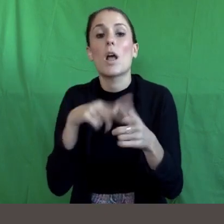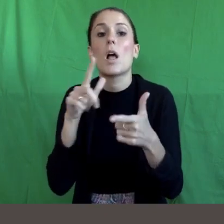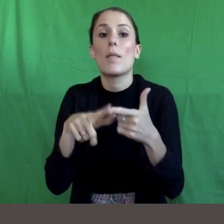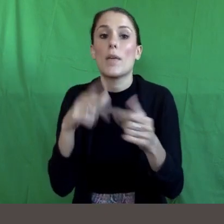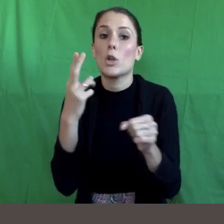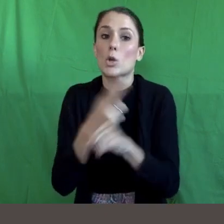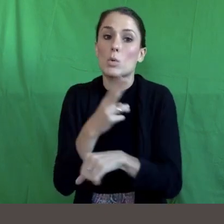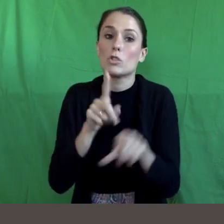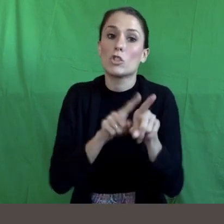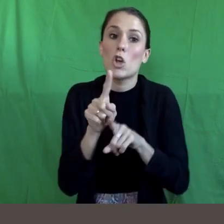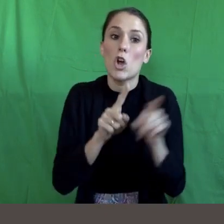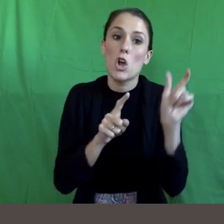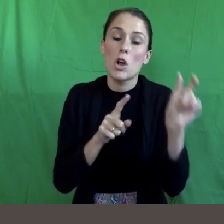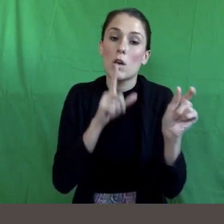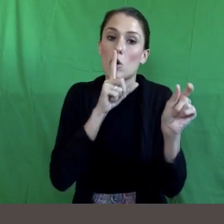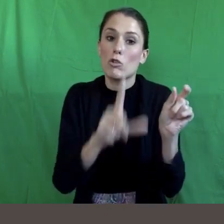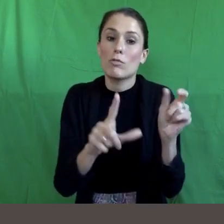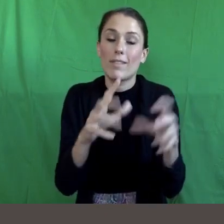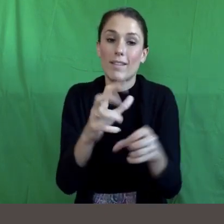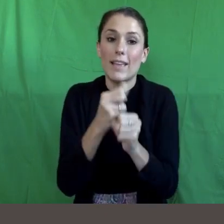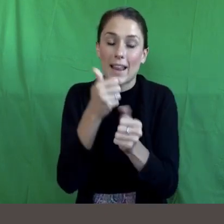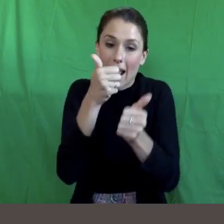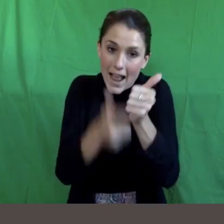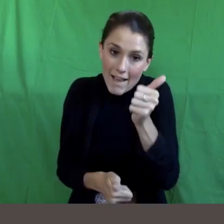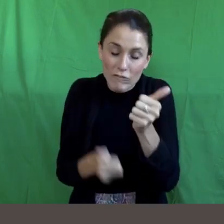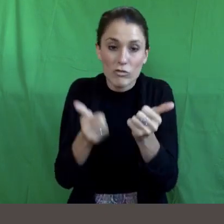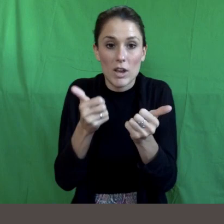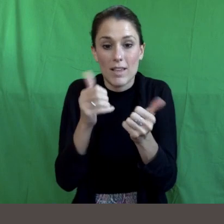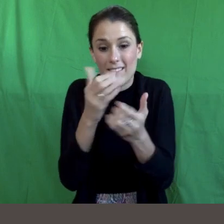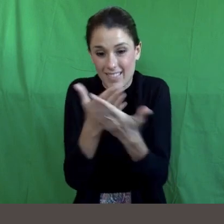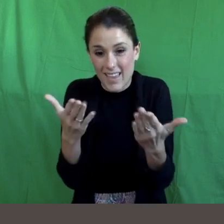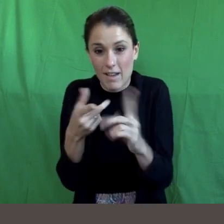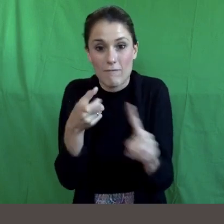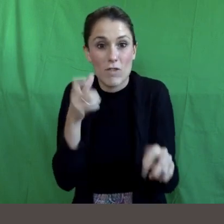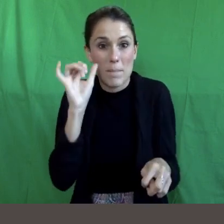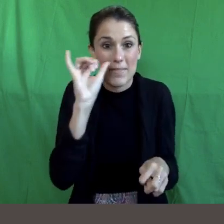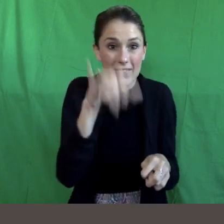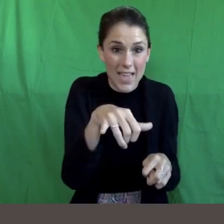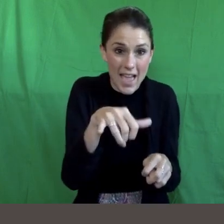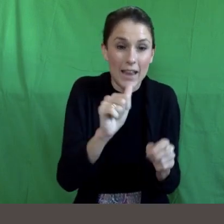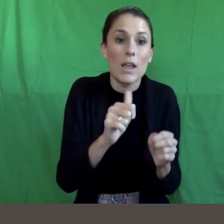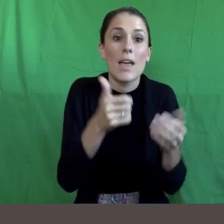get a generator and then use the star to essentially get every single item from this generator